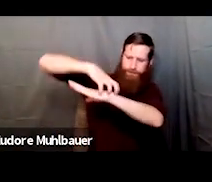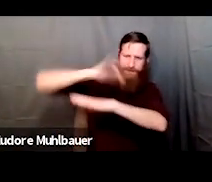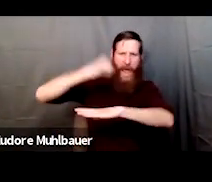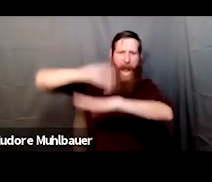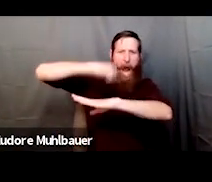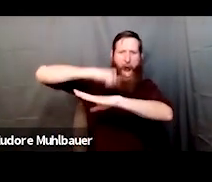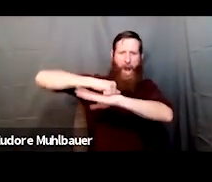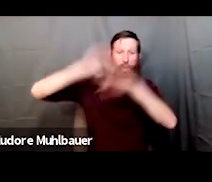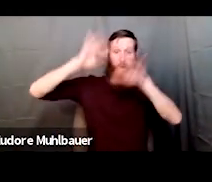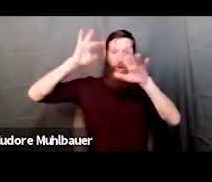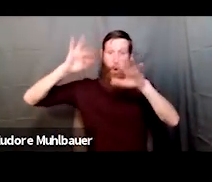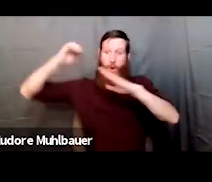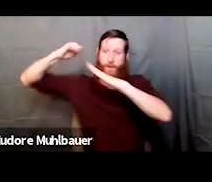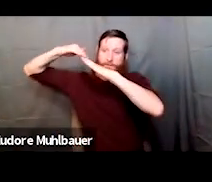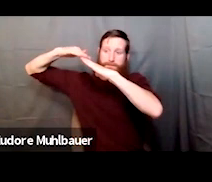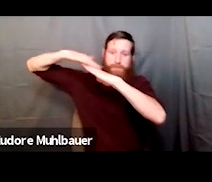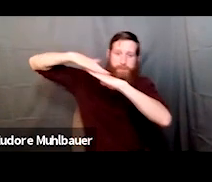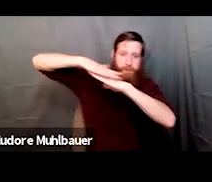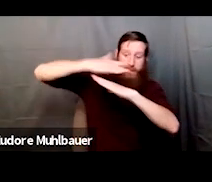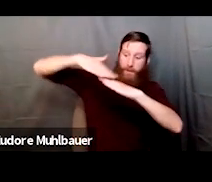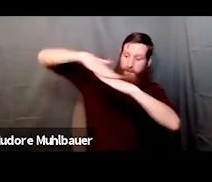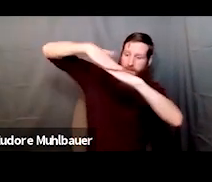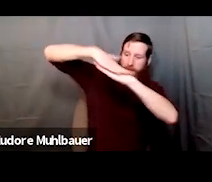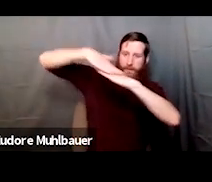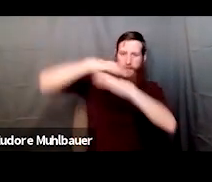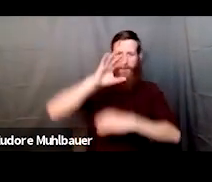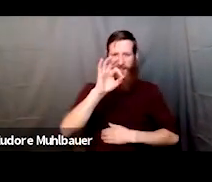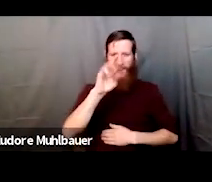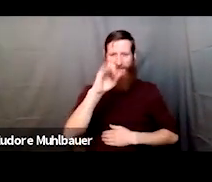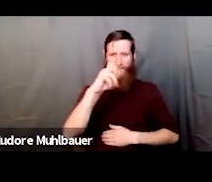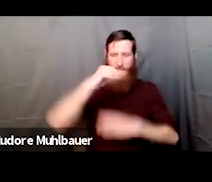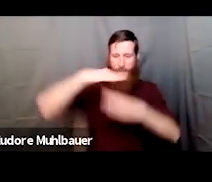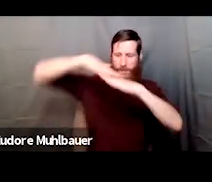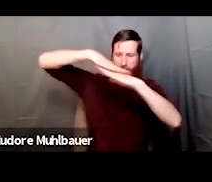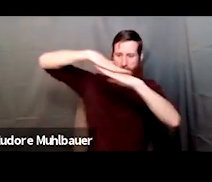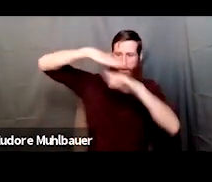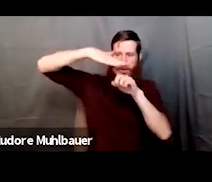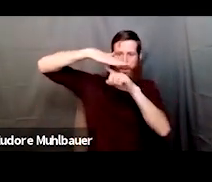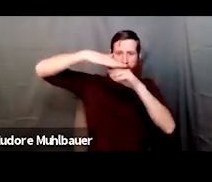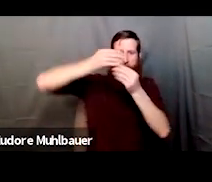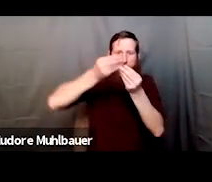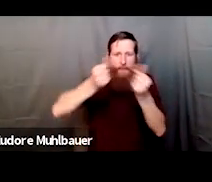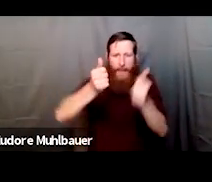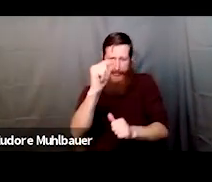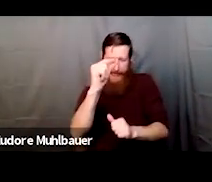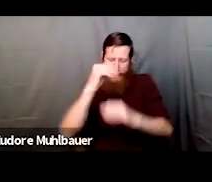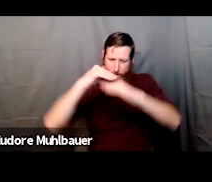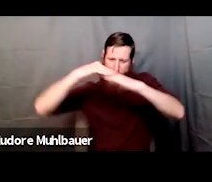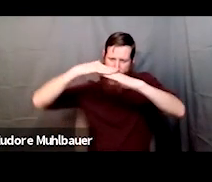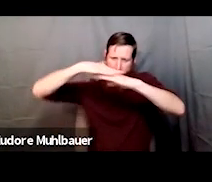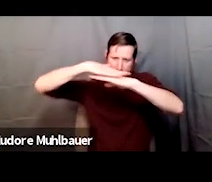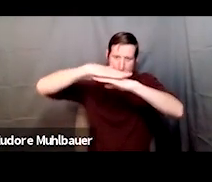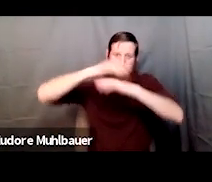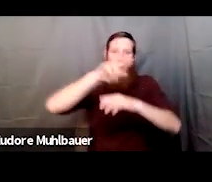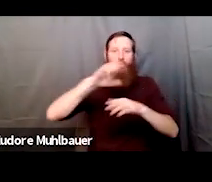right what is going on is the snow, as it is running downhill, there is a small amount of friction that is generated that causes the snow the melt a tiny bit and refreeze back together